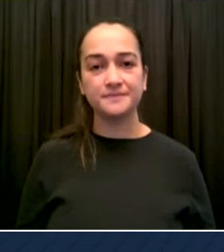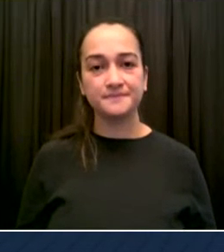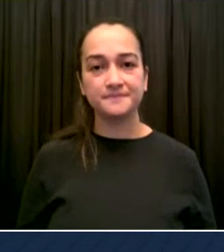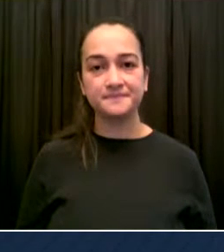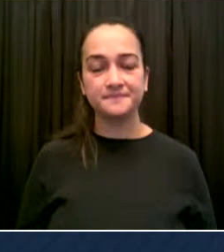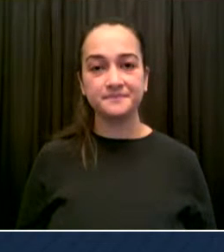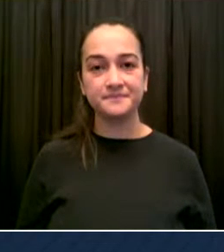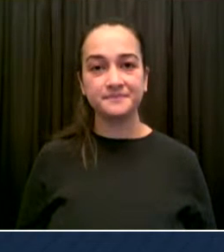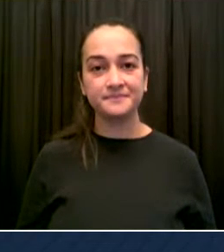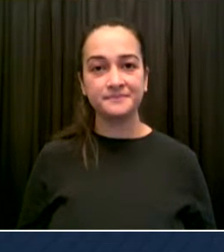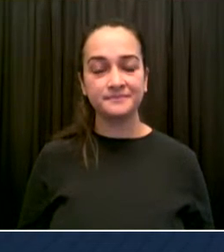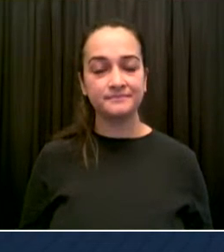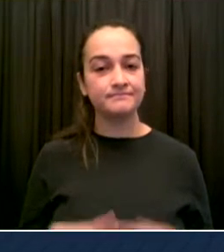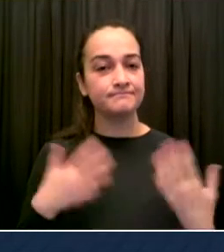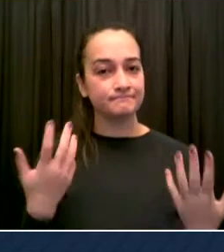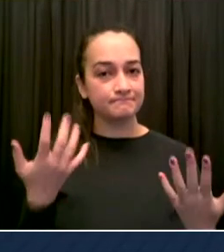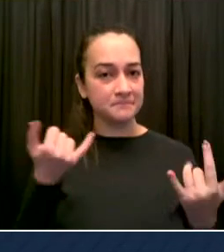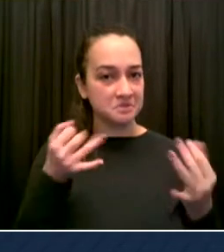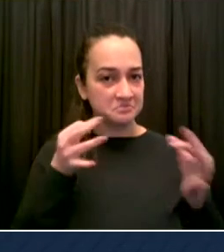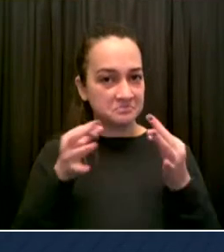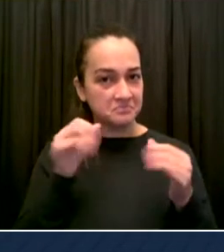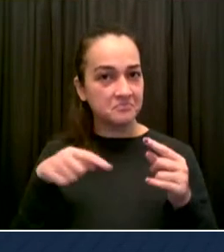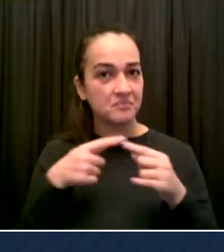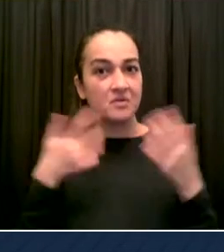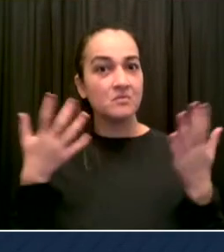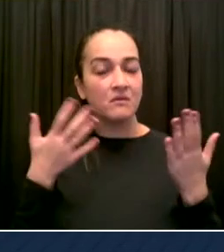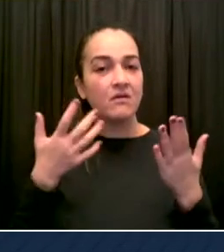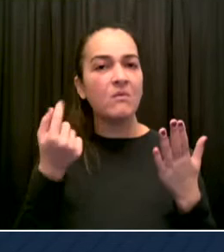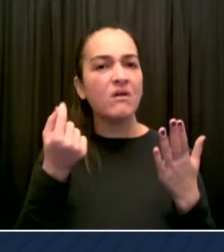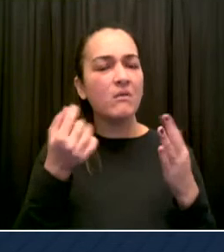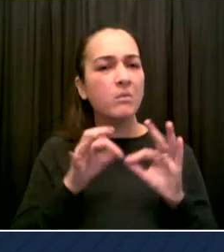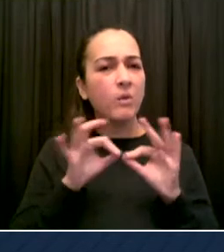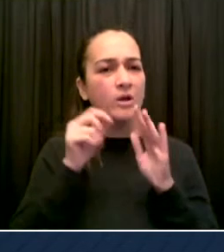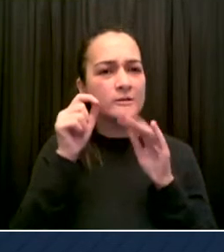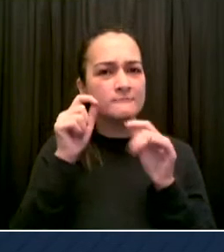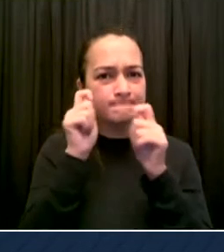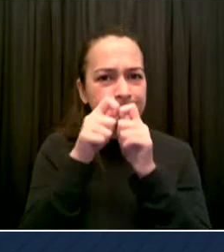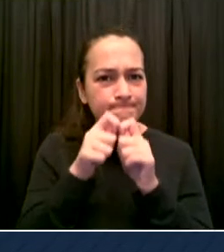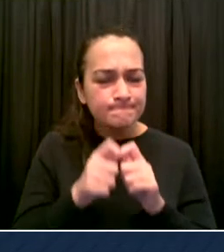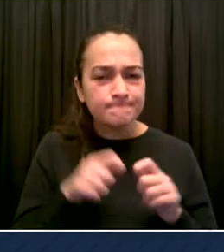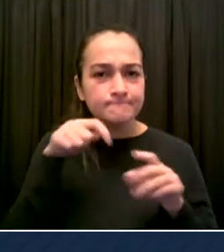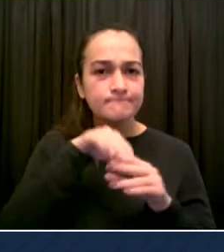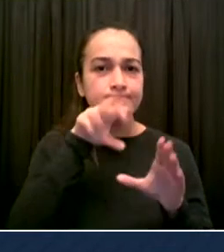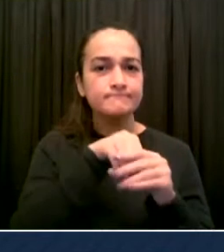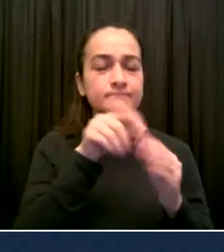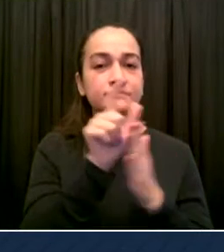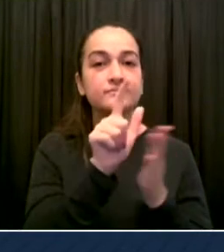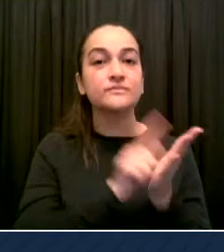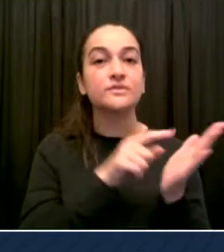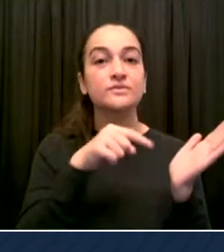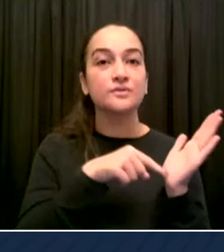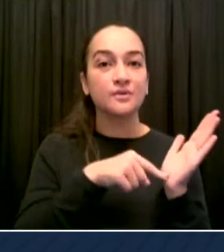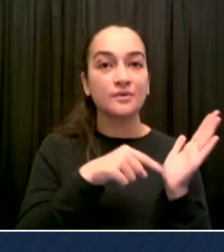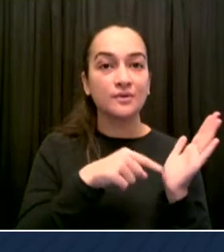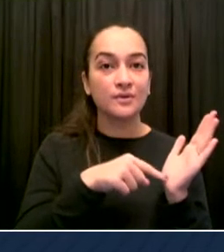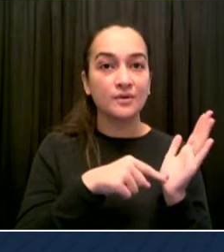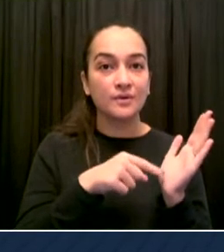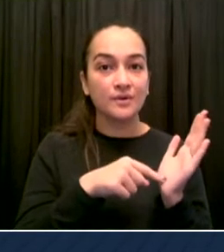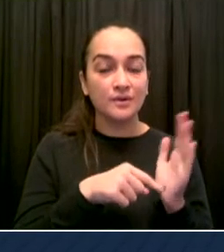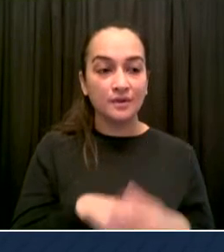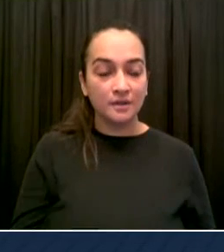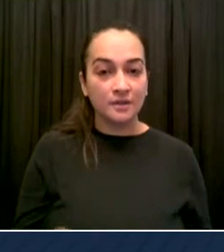AND MAKE THE POINT THAT THERE